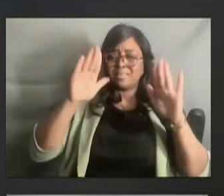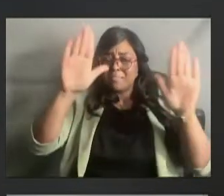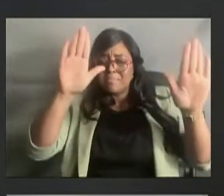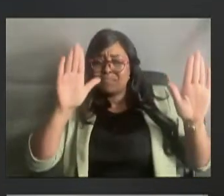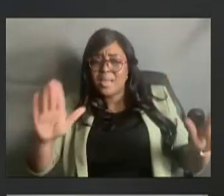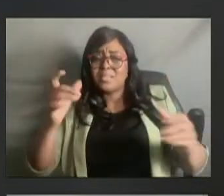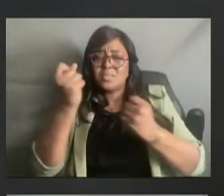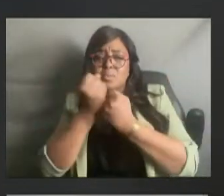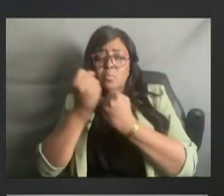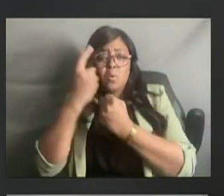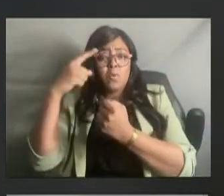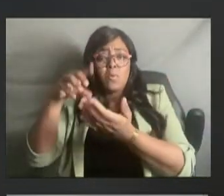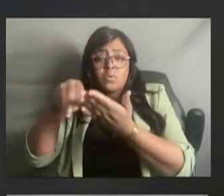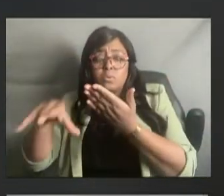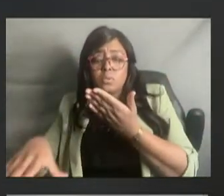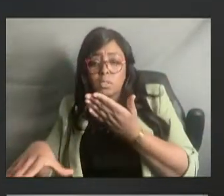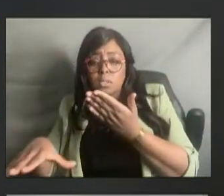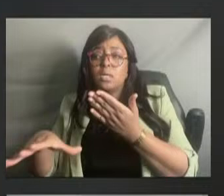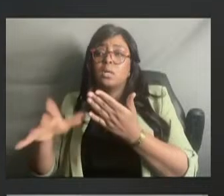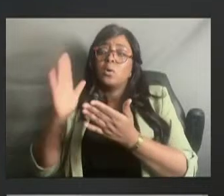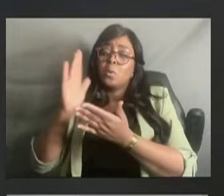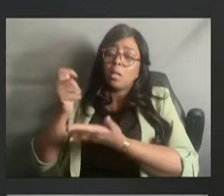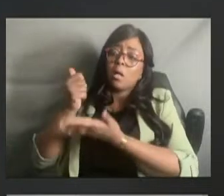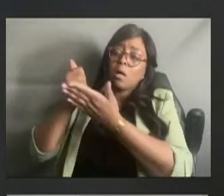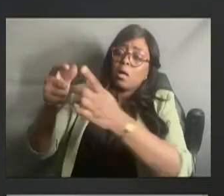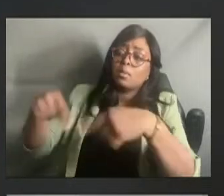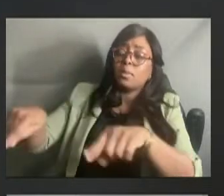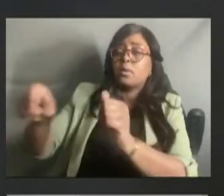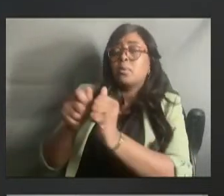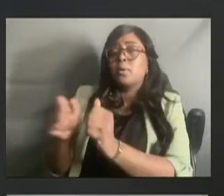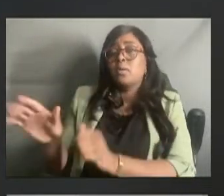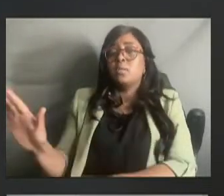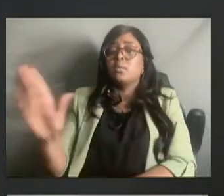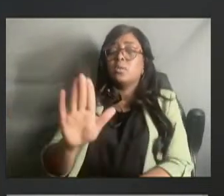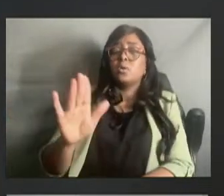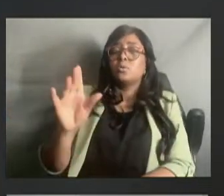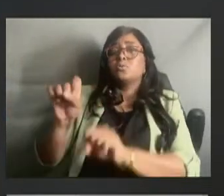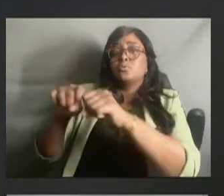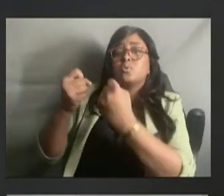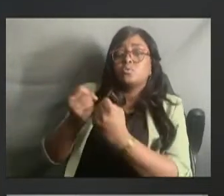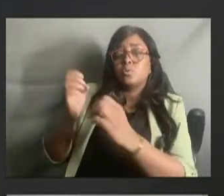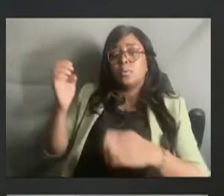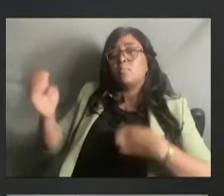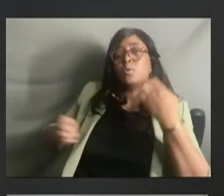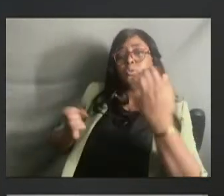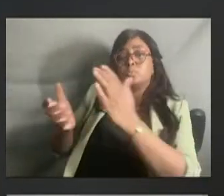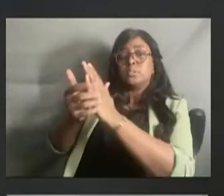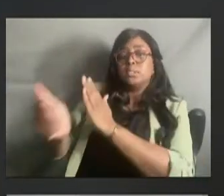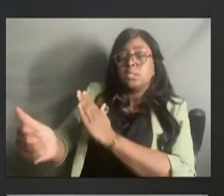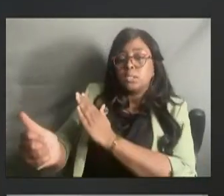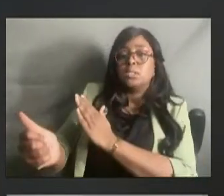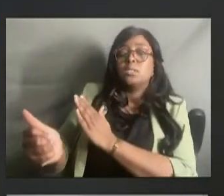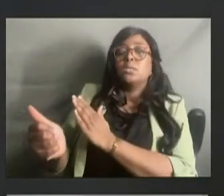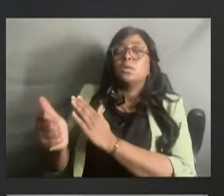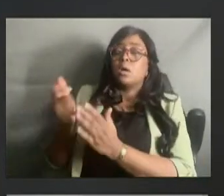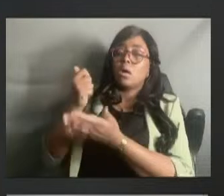another. We may have this outstanding support for students